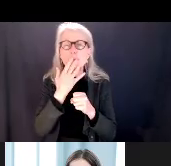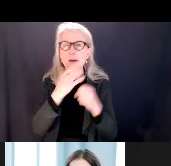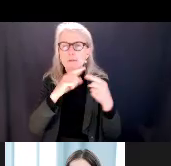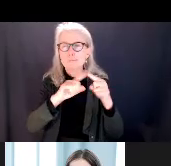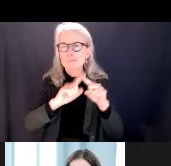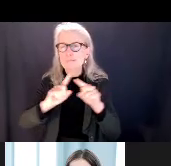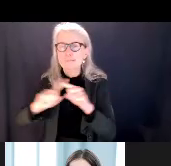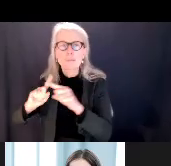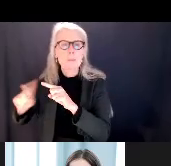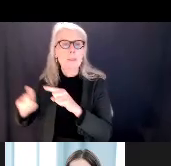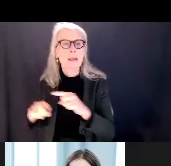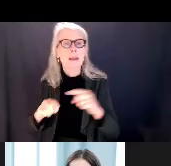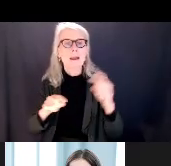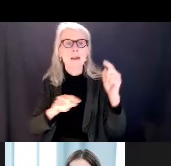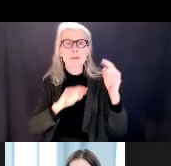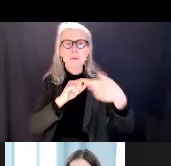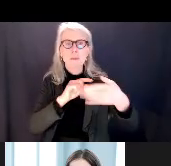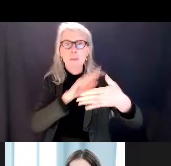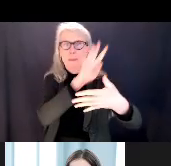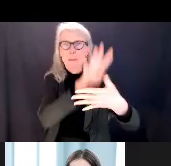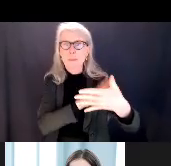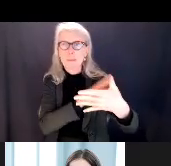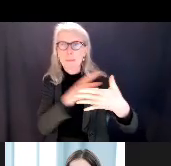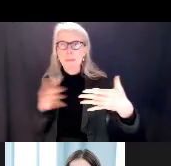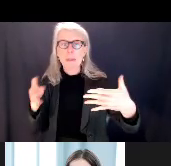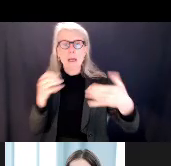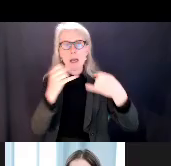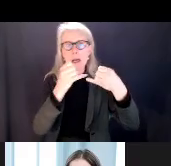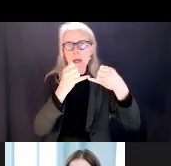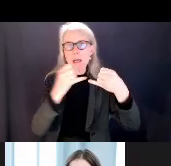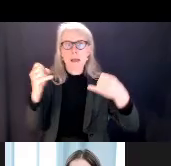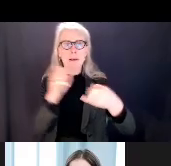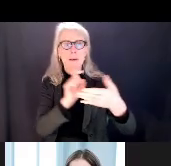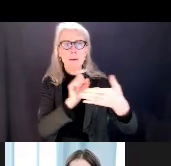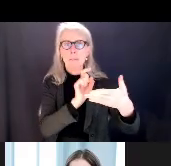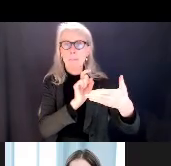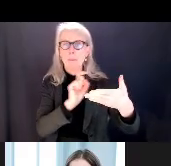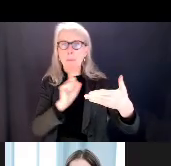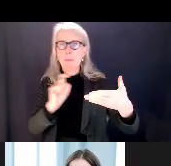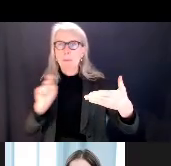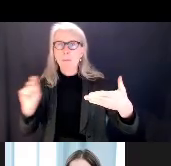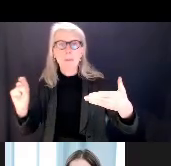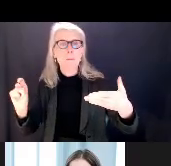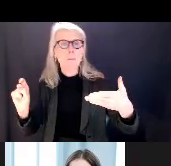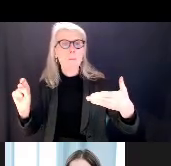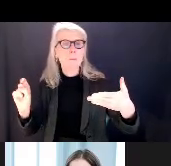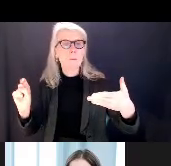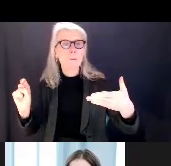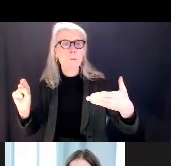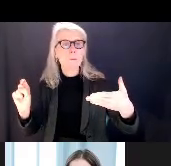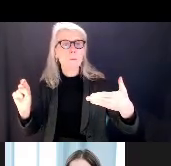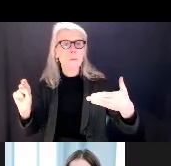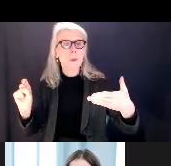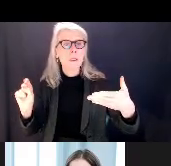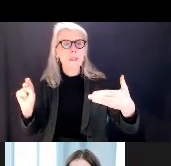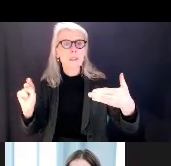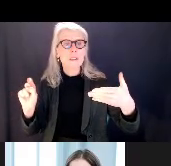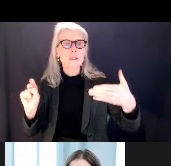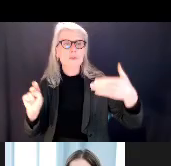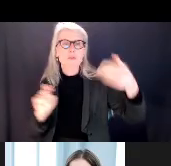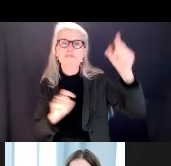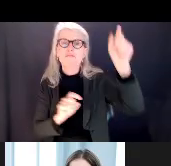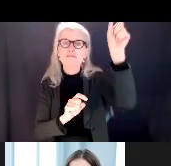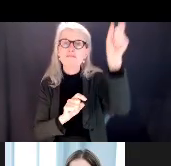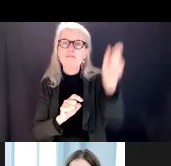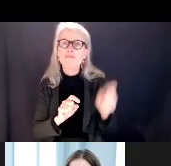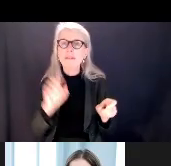line here. I hope you can see my cursor, which is at about the 50% mark and at about 6 months. So